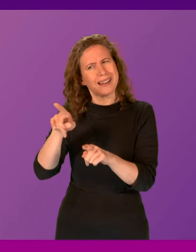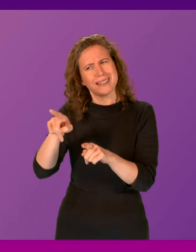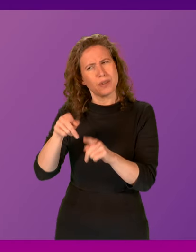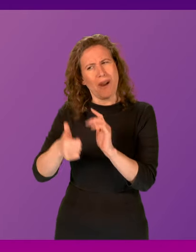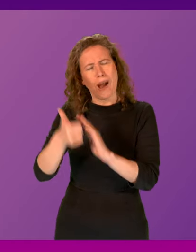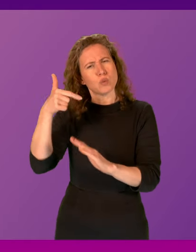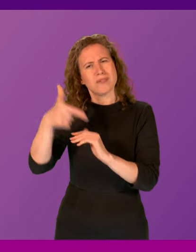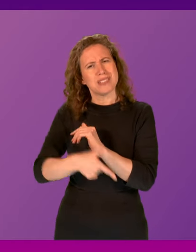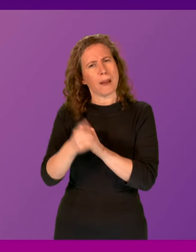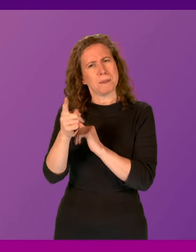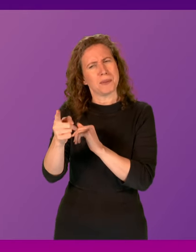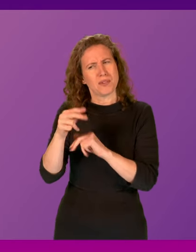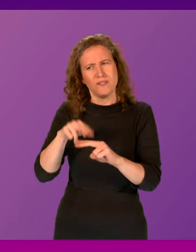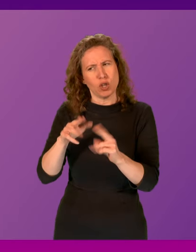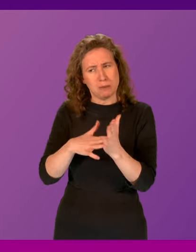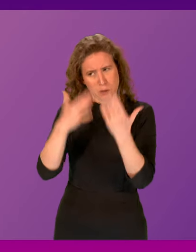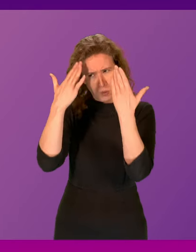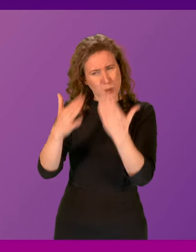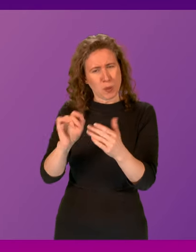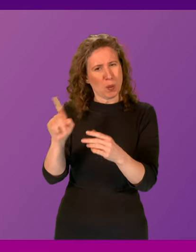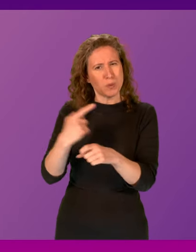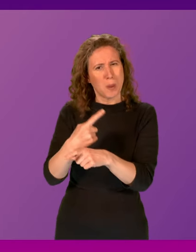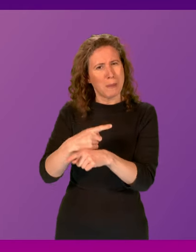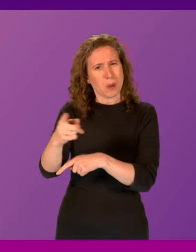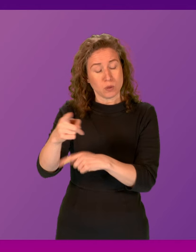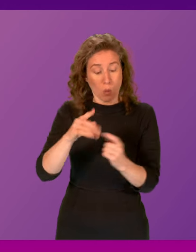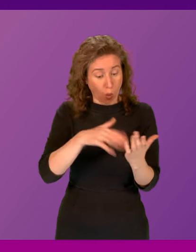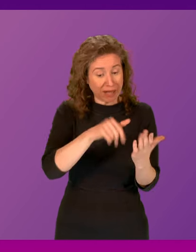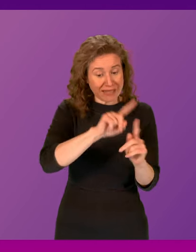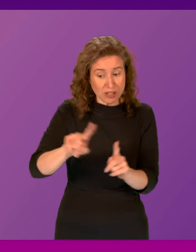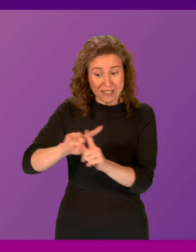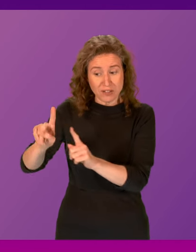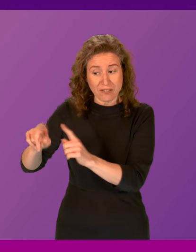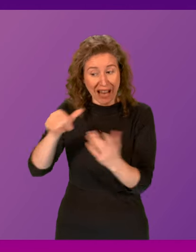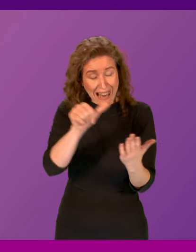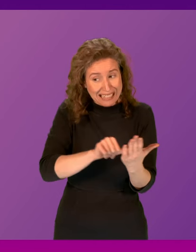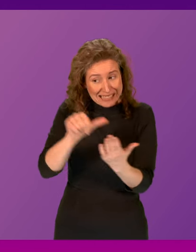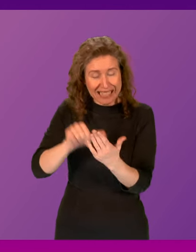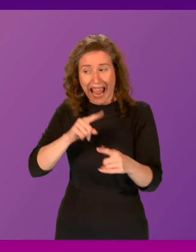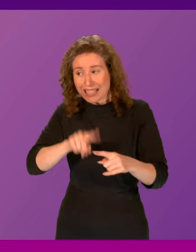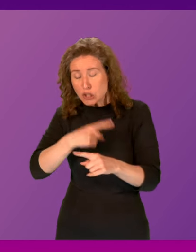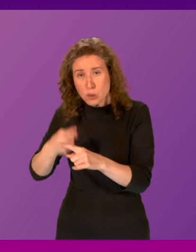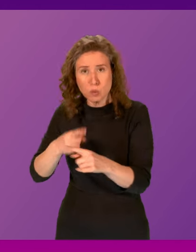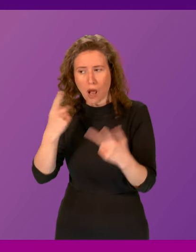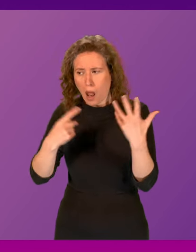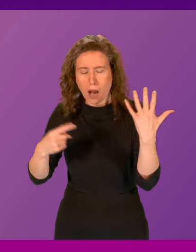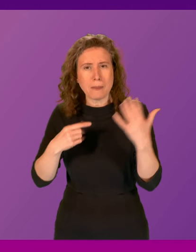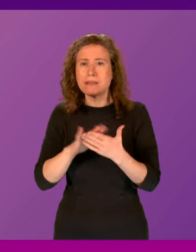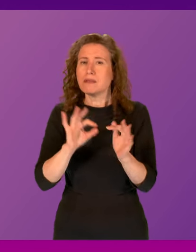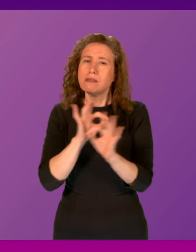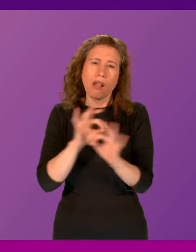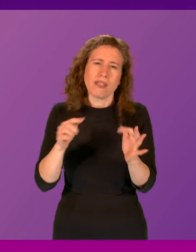the First Minister is. All those lists and all those excuses mean nothing to Amy or